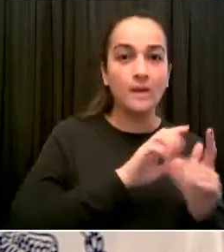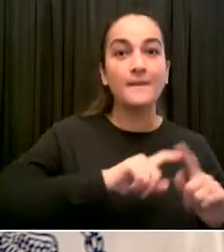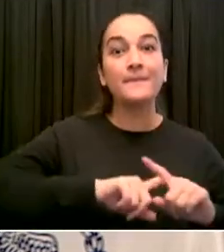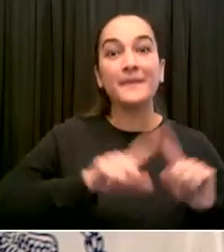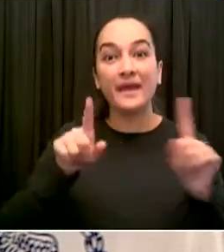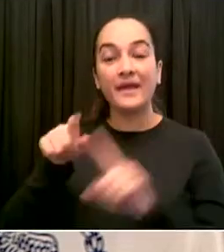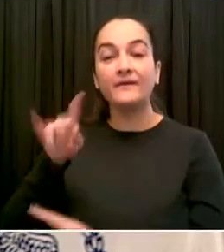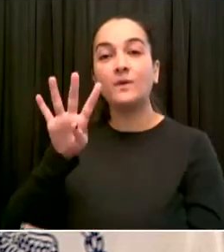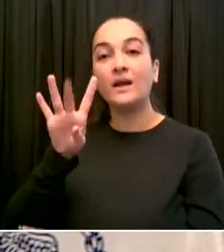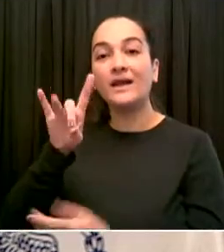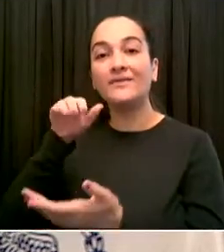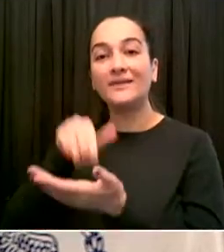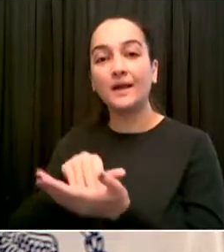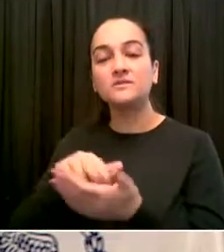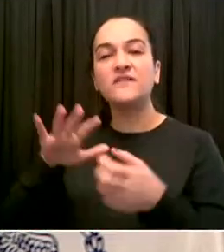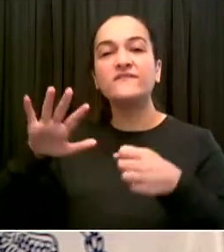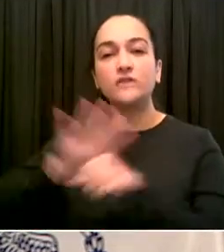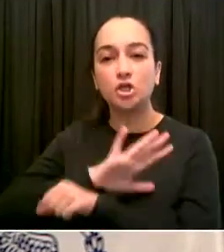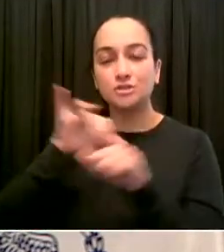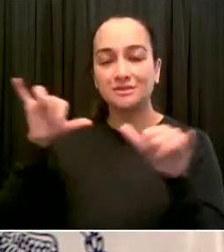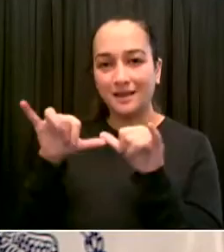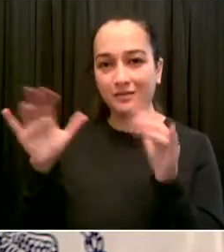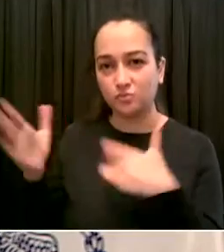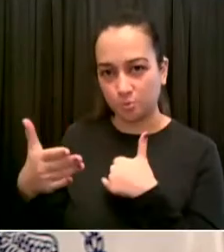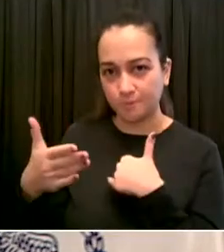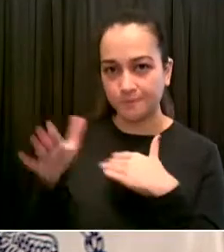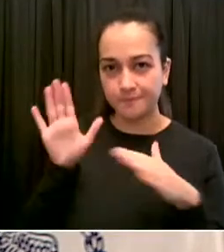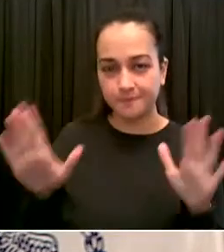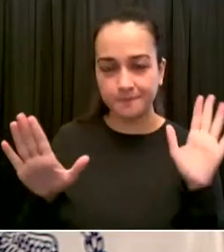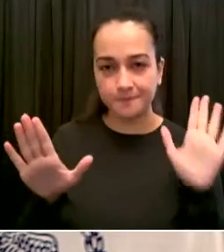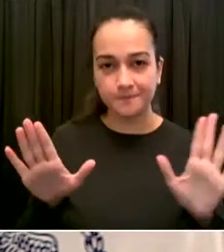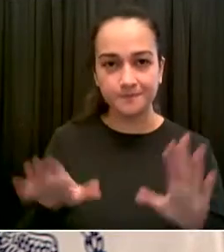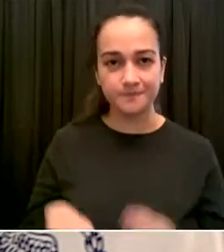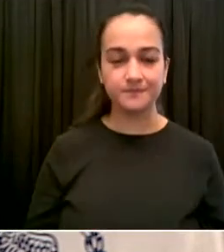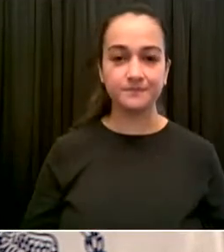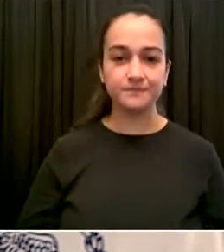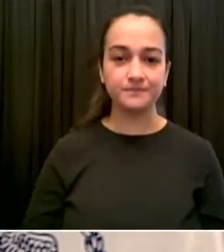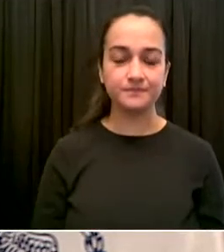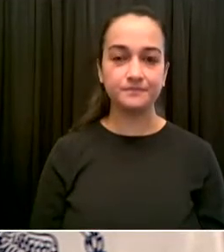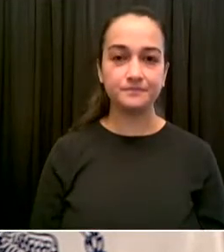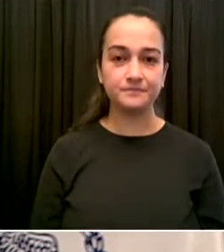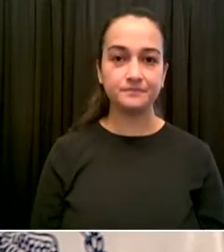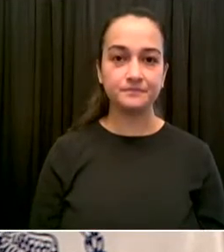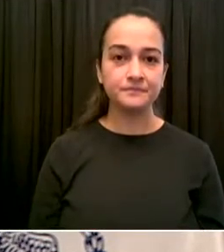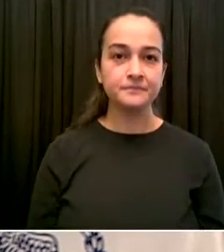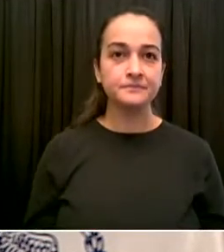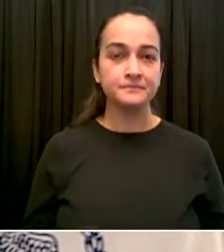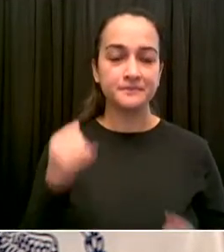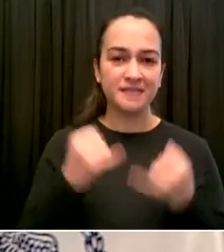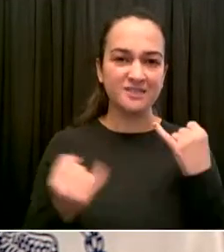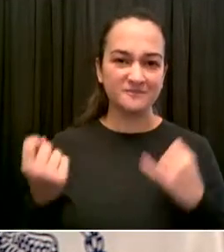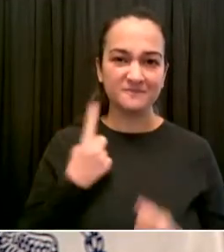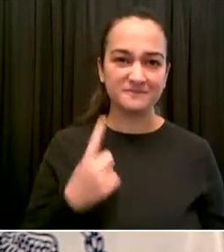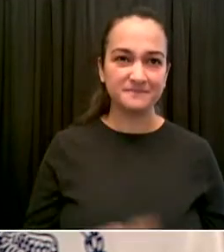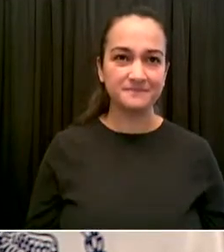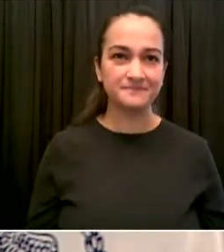SPACES WE ARE USING SO WE ARE CONSTANTLY COUNTING AGAINST THE TRUE UNIVERSE.